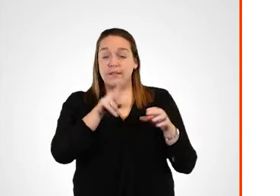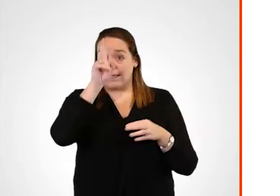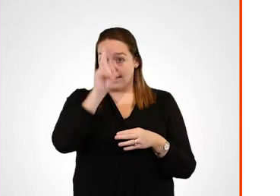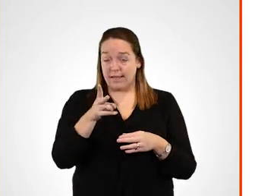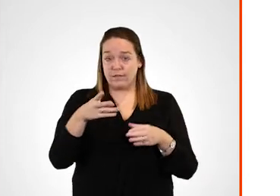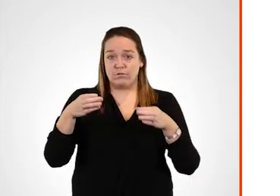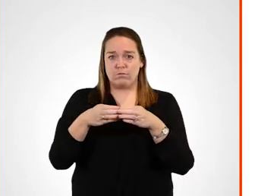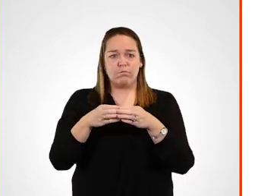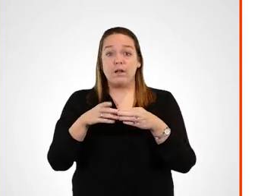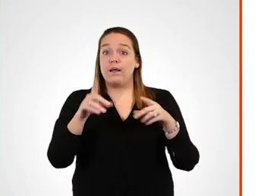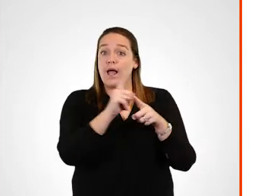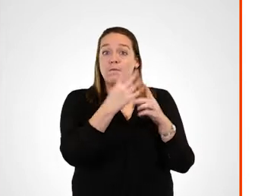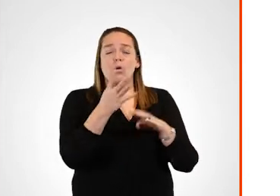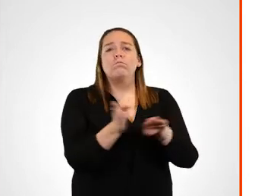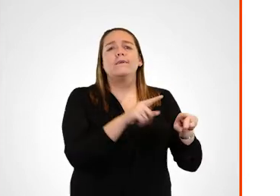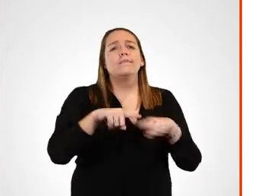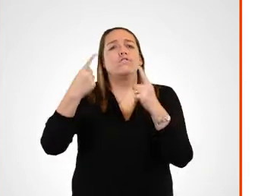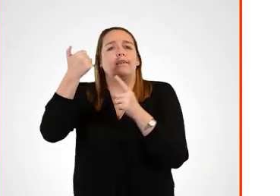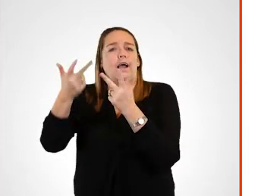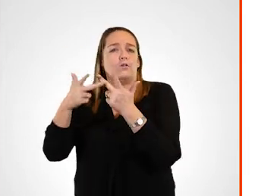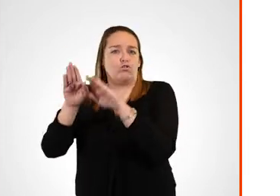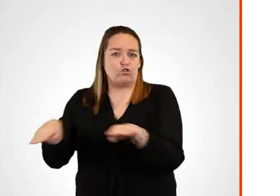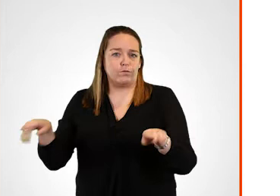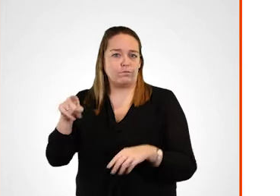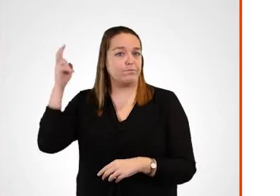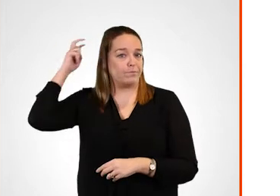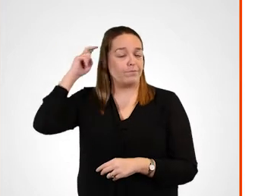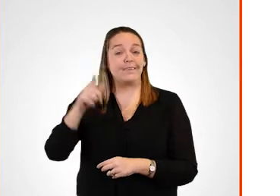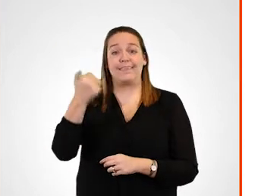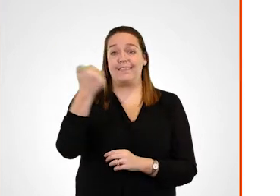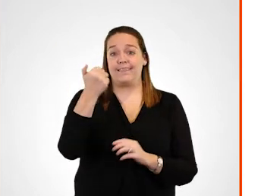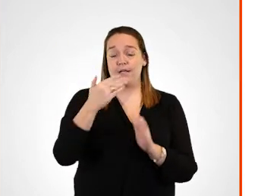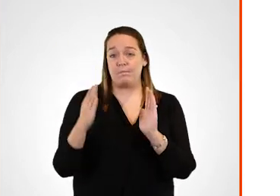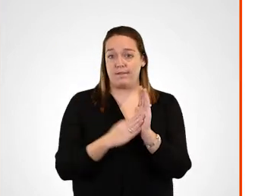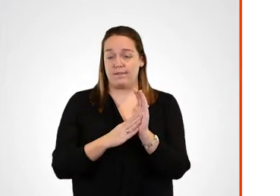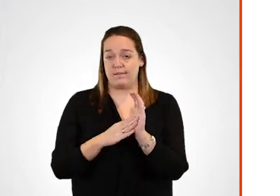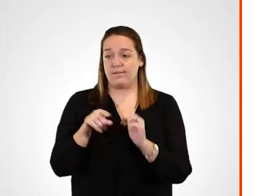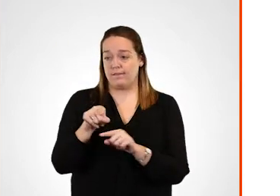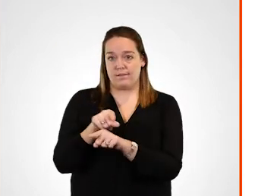they looked at six different cochlear implant users at around 16 months is when they were implanted,